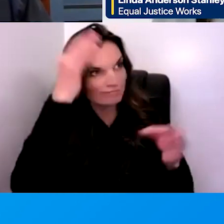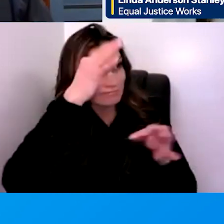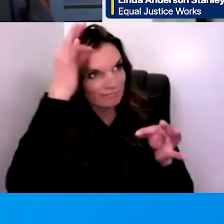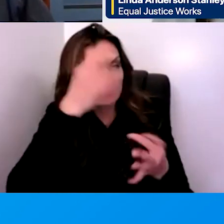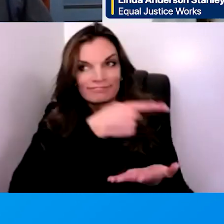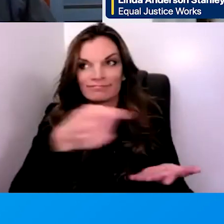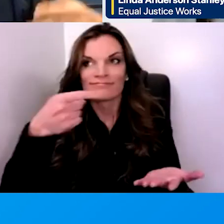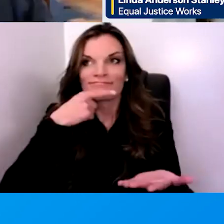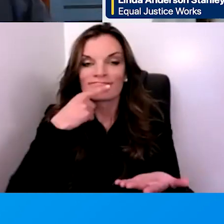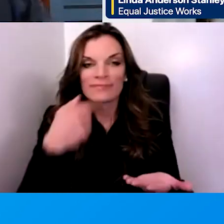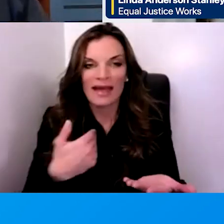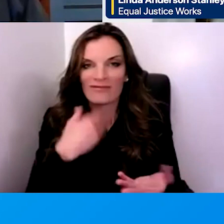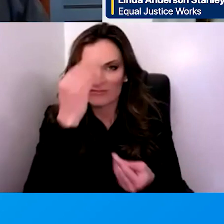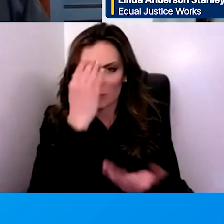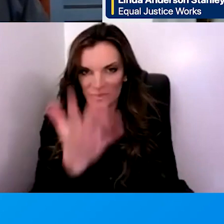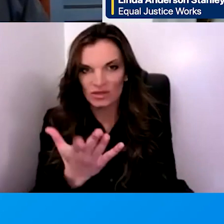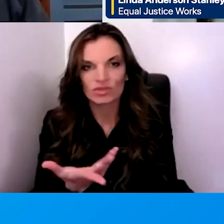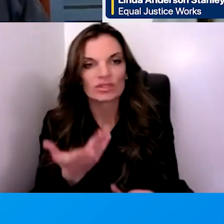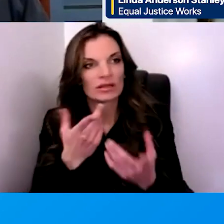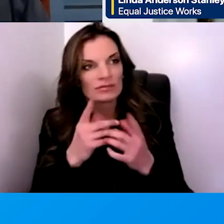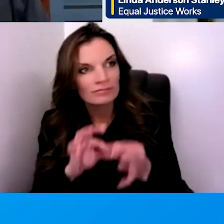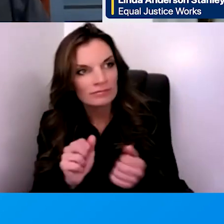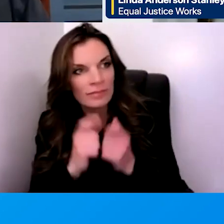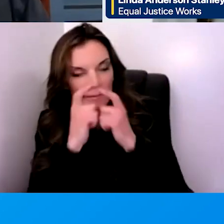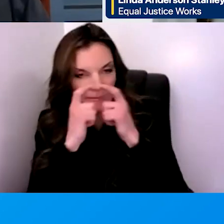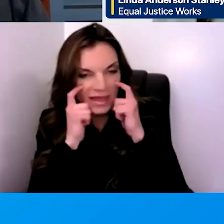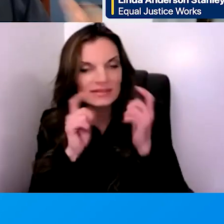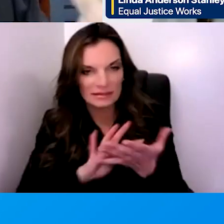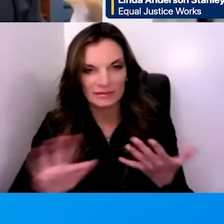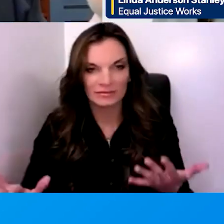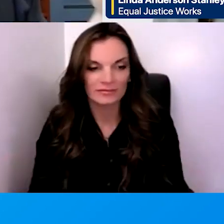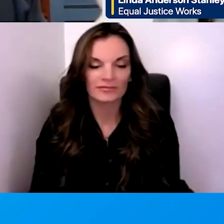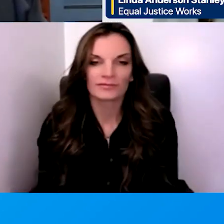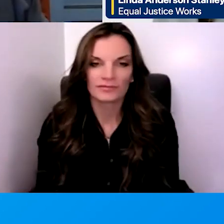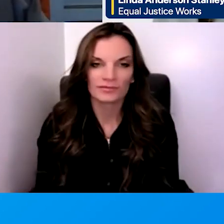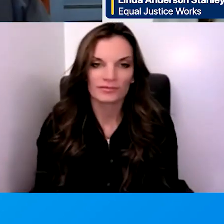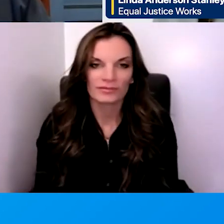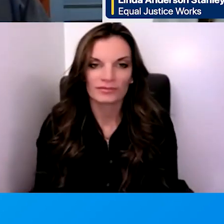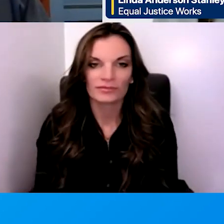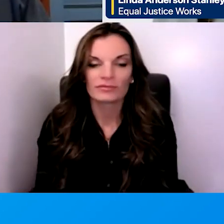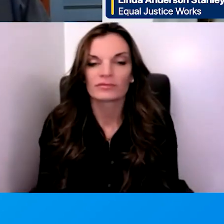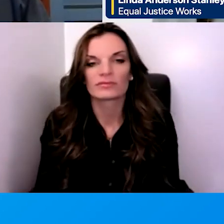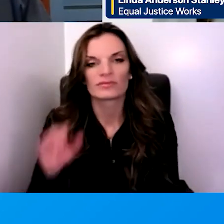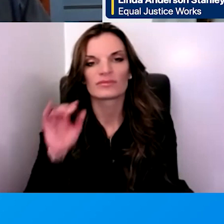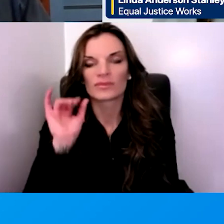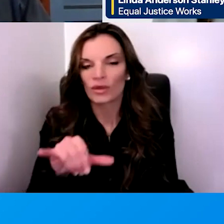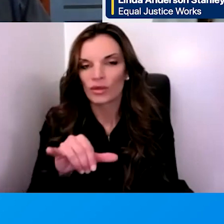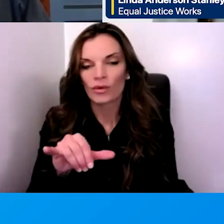conditions to keep himself safe, masking all the different things we were talking about. I think those were the kind of narratives that a Judge understood.